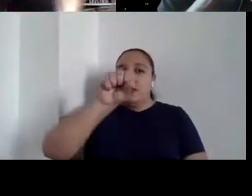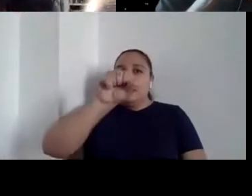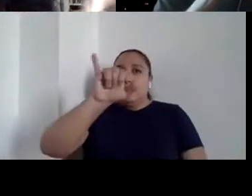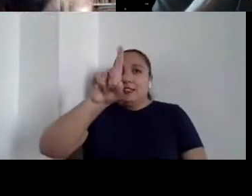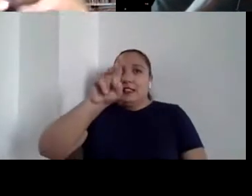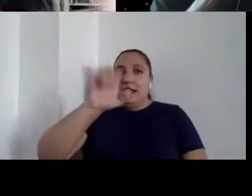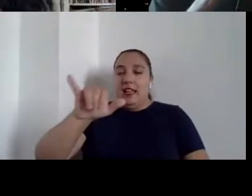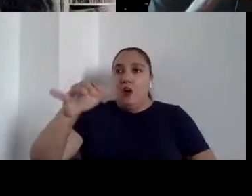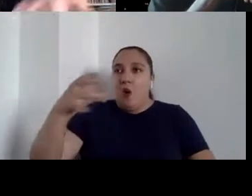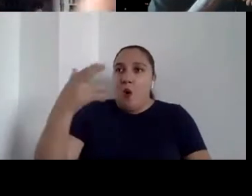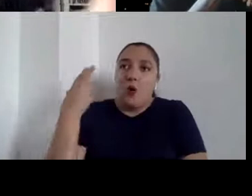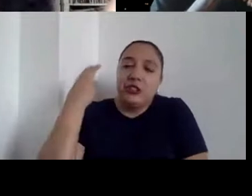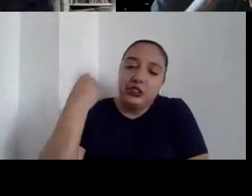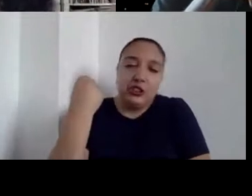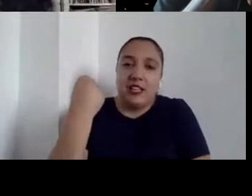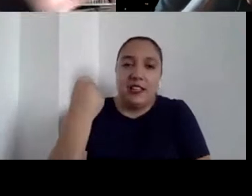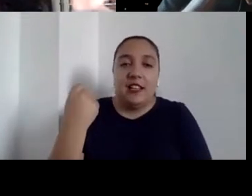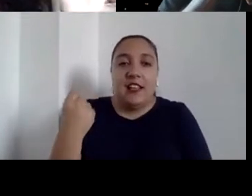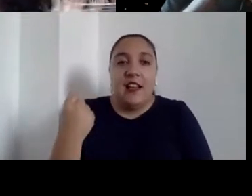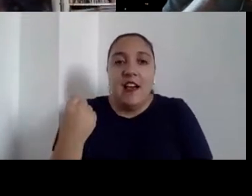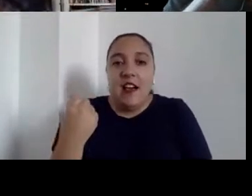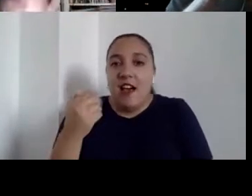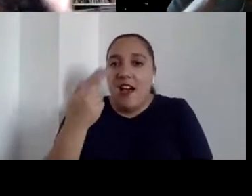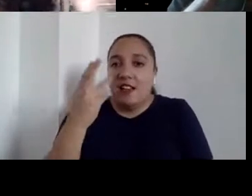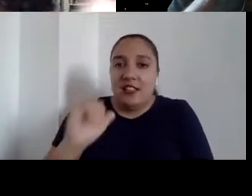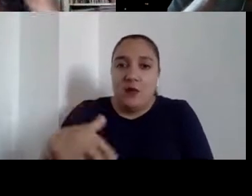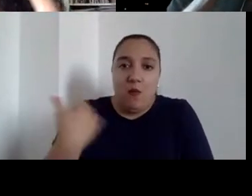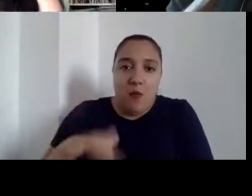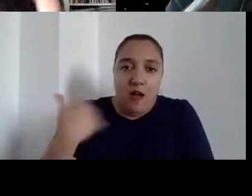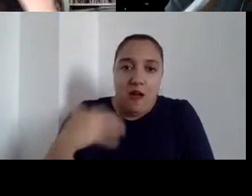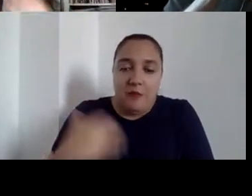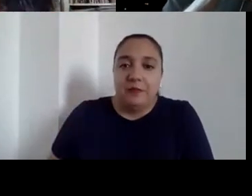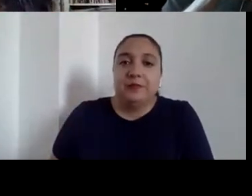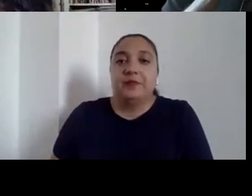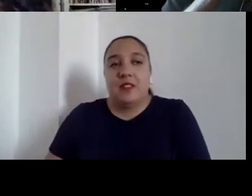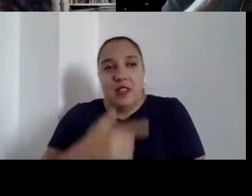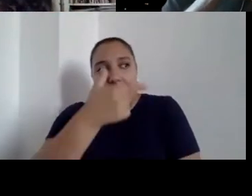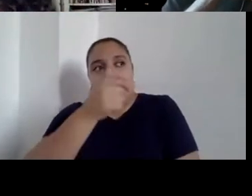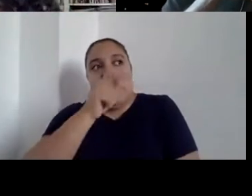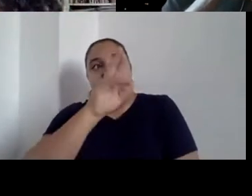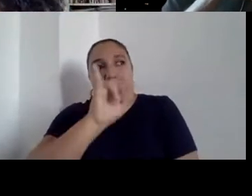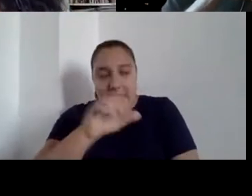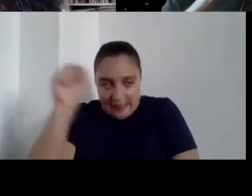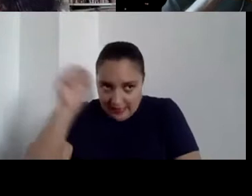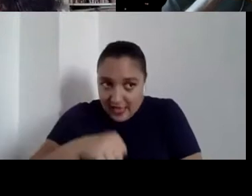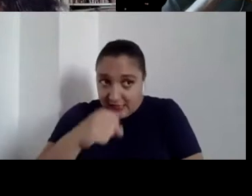Sorry, go ahead. >> GABRI CHRISTA: Yes, to all of